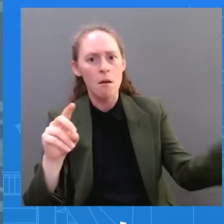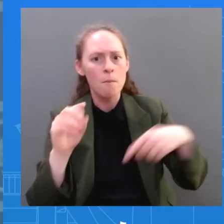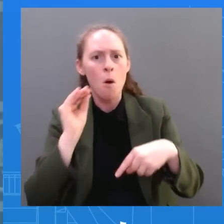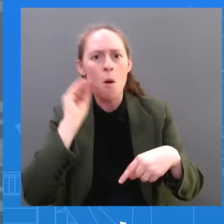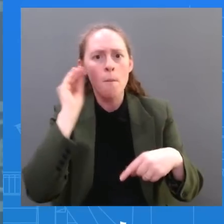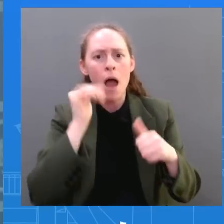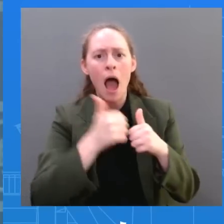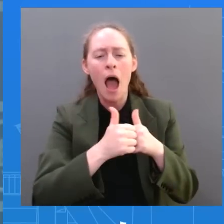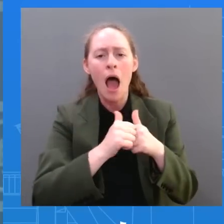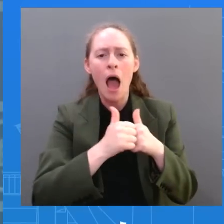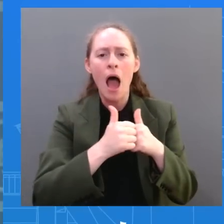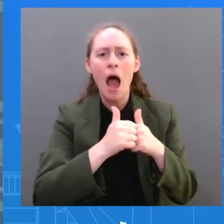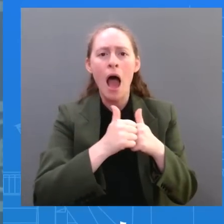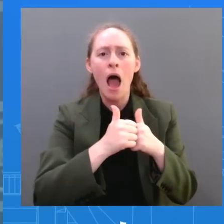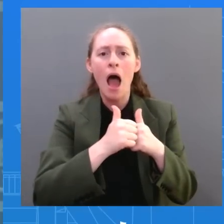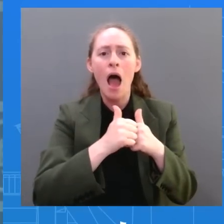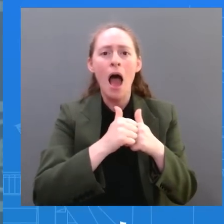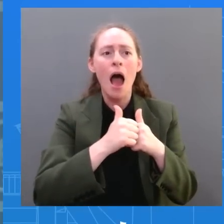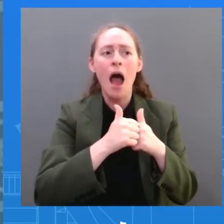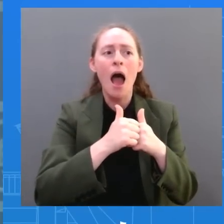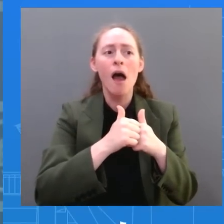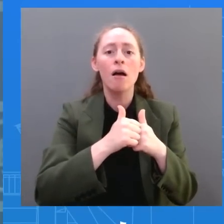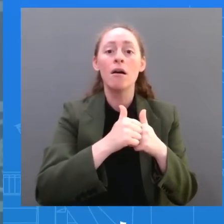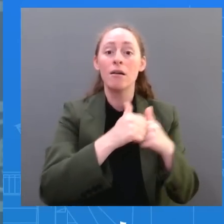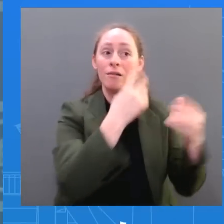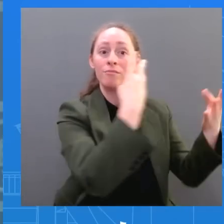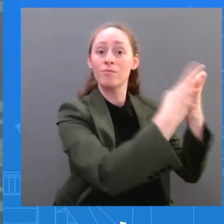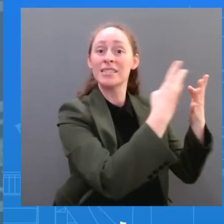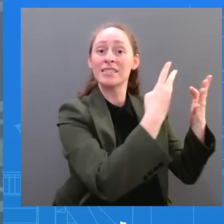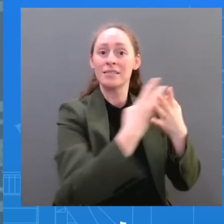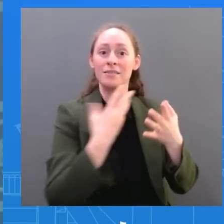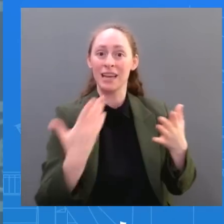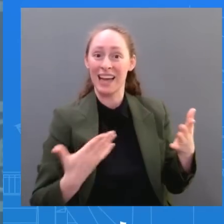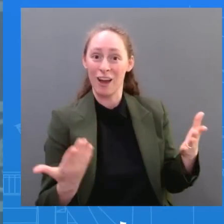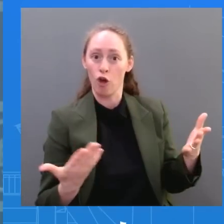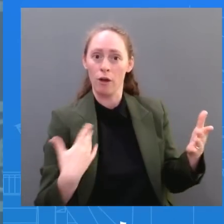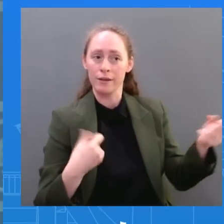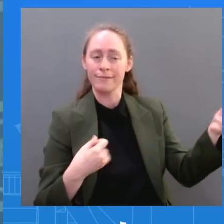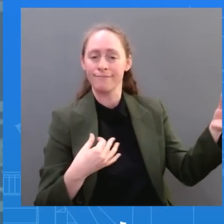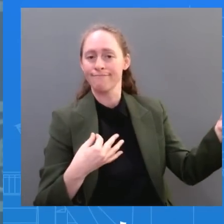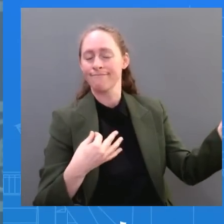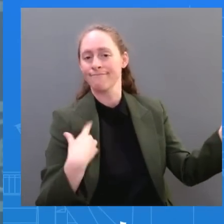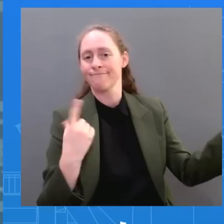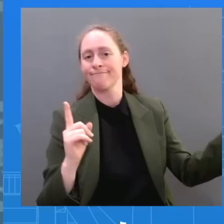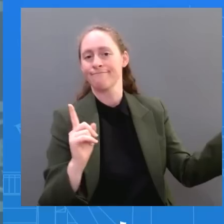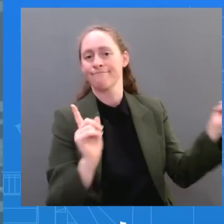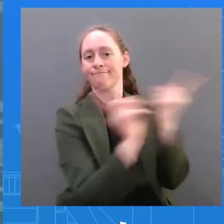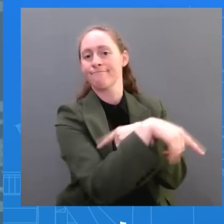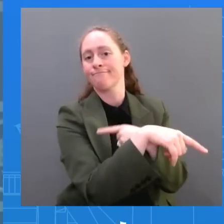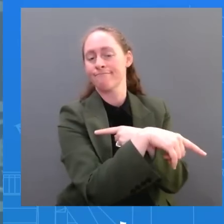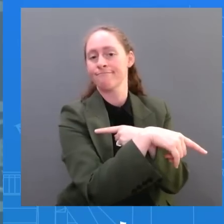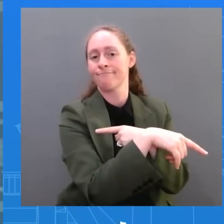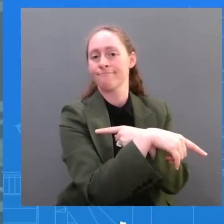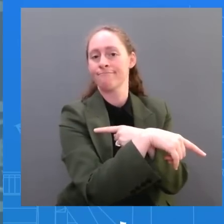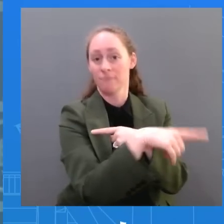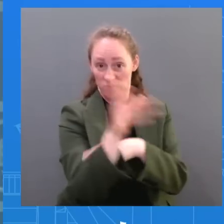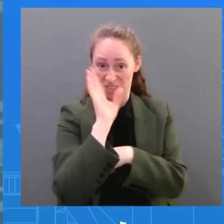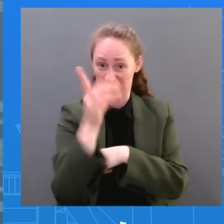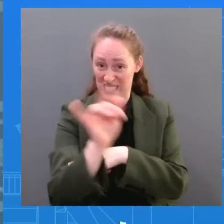to any discussions that are happening on how any U.S. national who's being held abroad